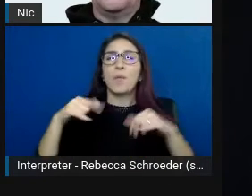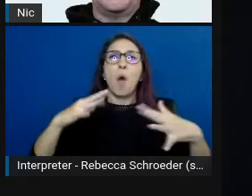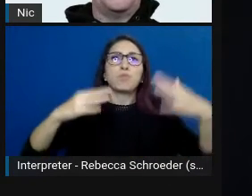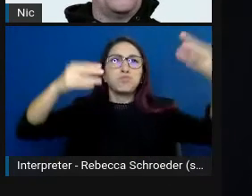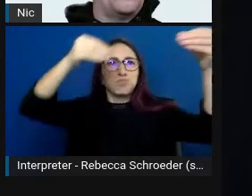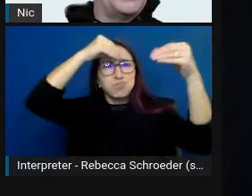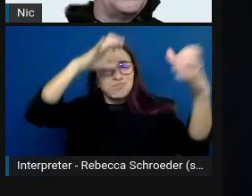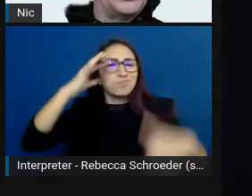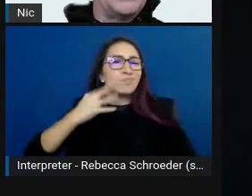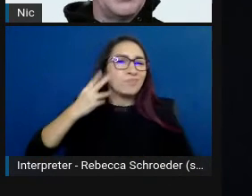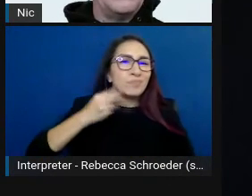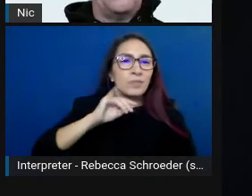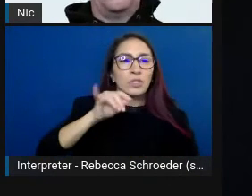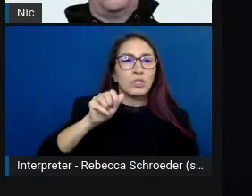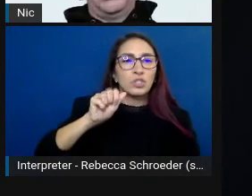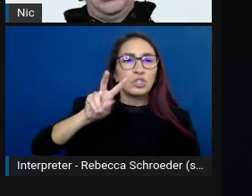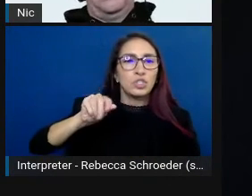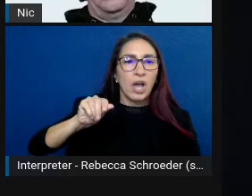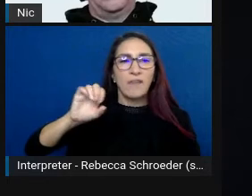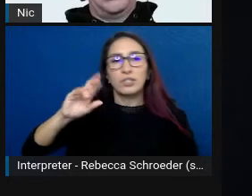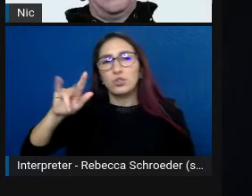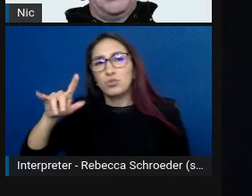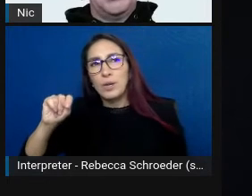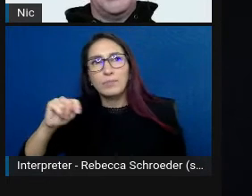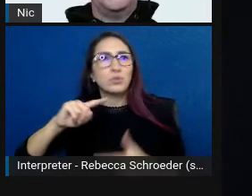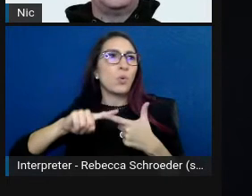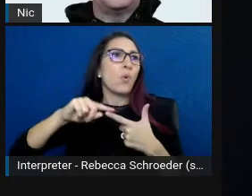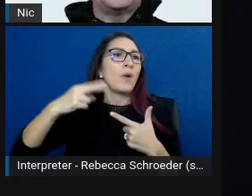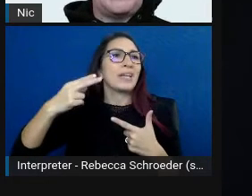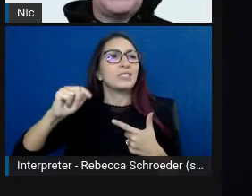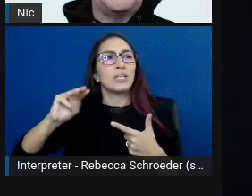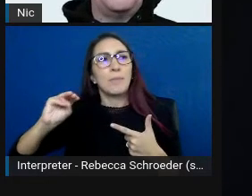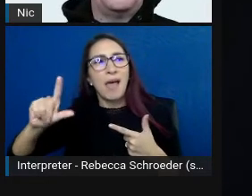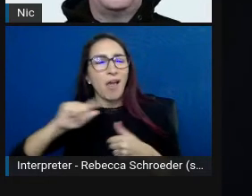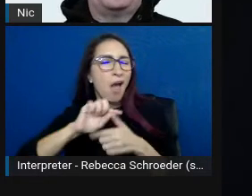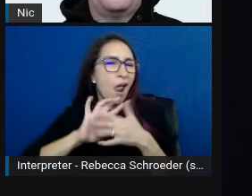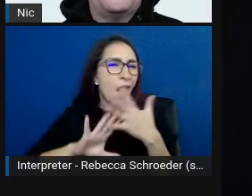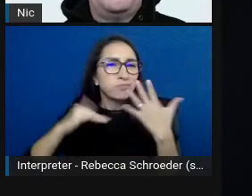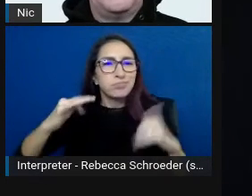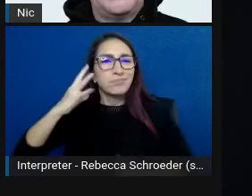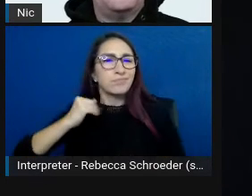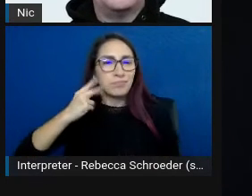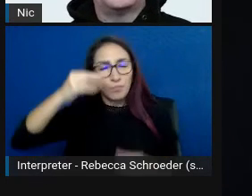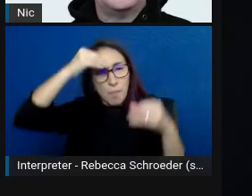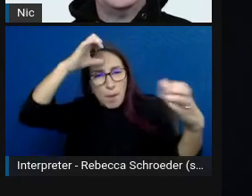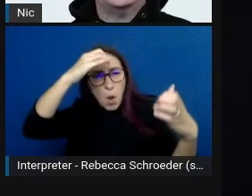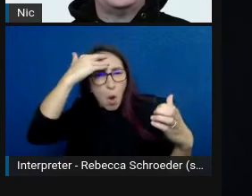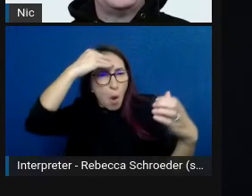or they know HTML hopefully they know HTML. Just like they know their programming language,